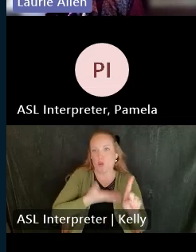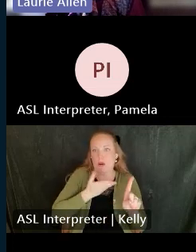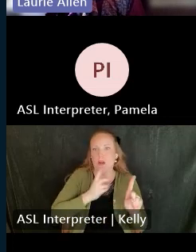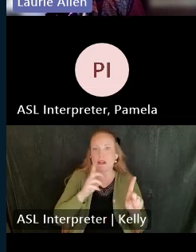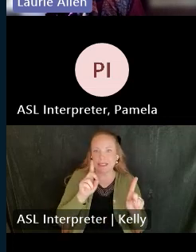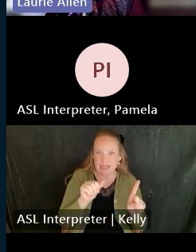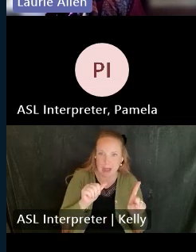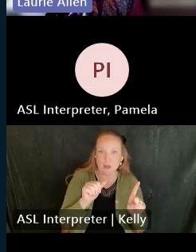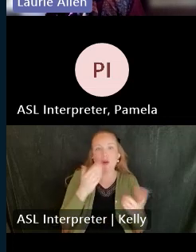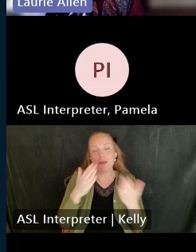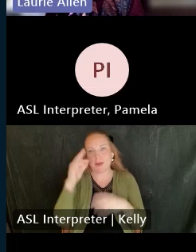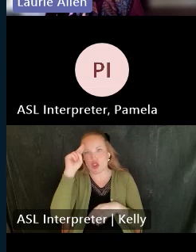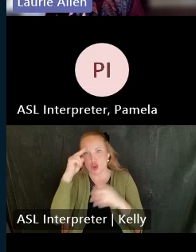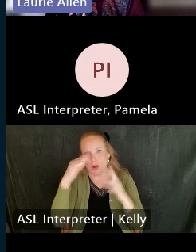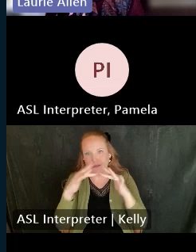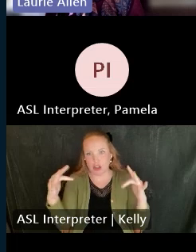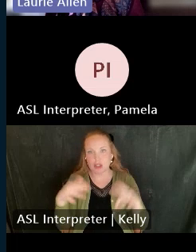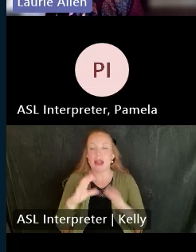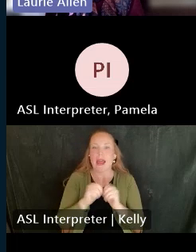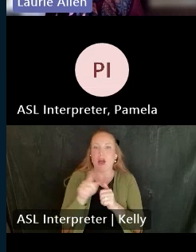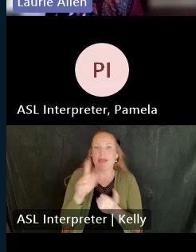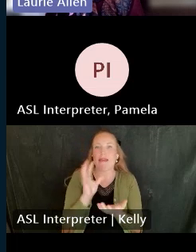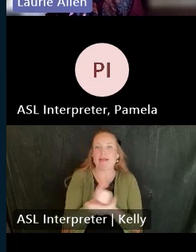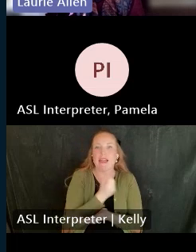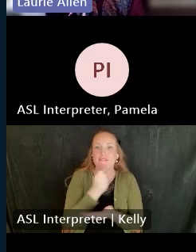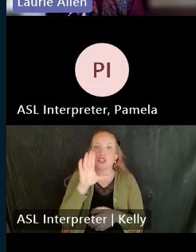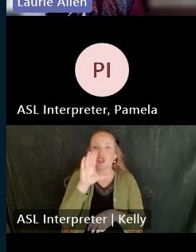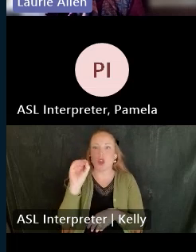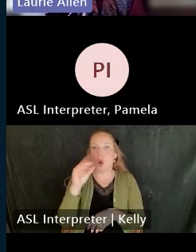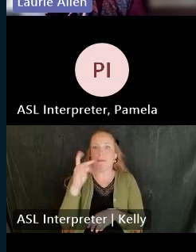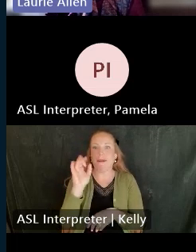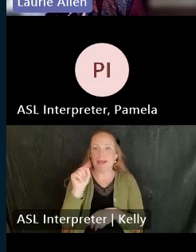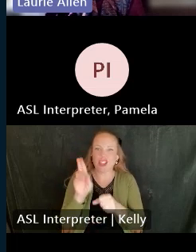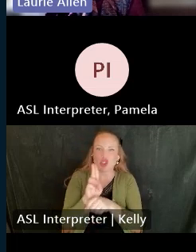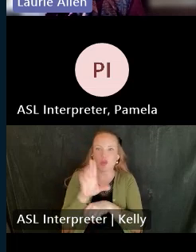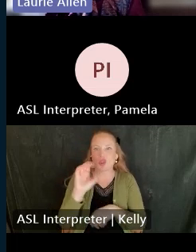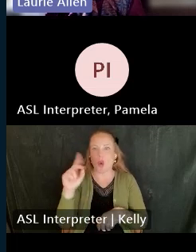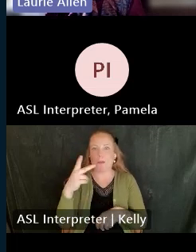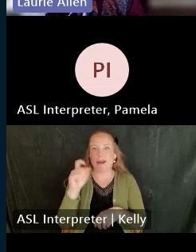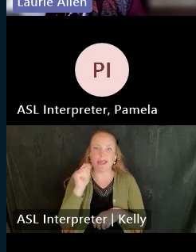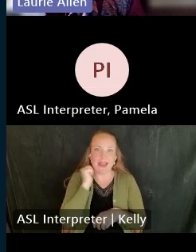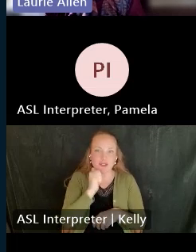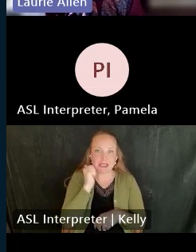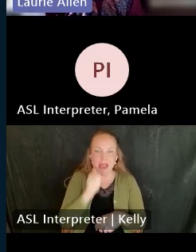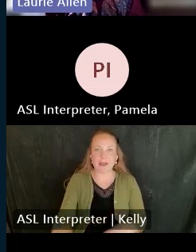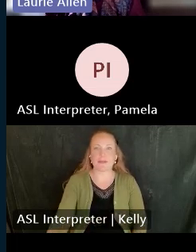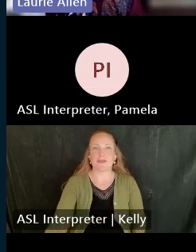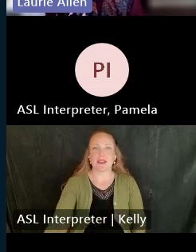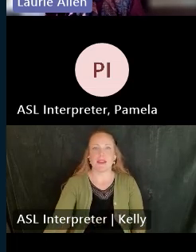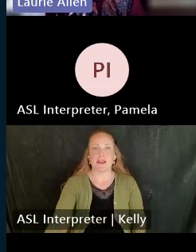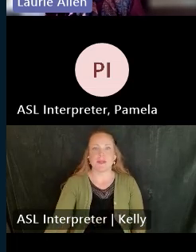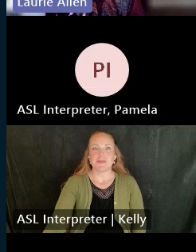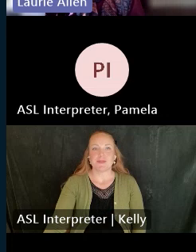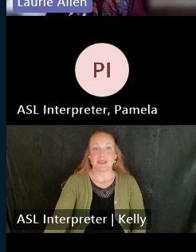and how they're leveraging copilot throughout their day. And these came from our Microsoft employees. So lived experience.